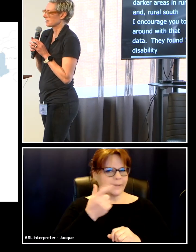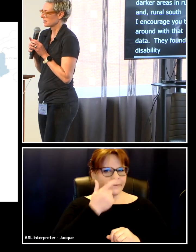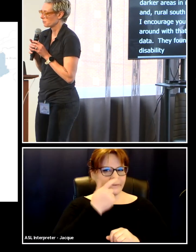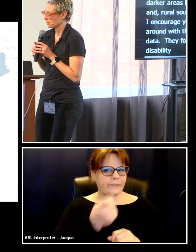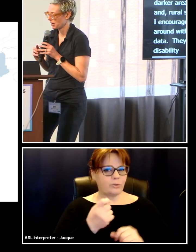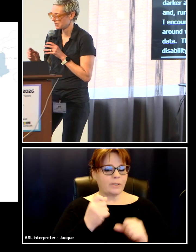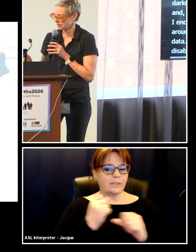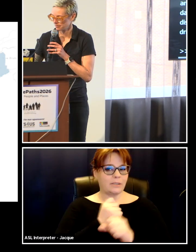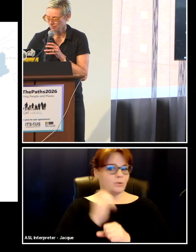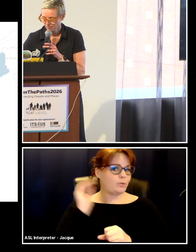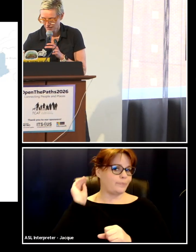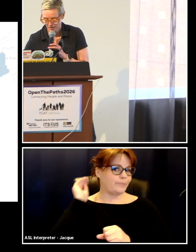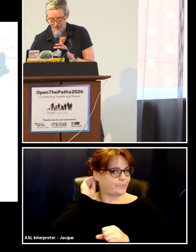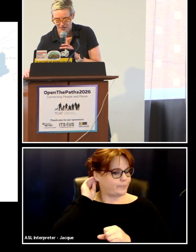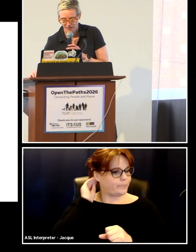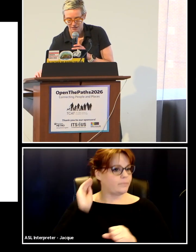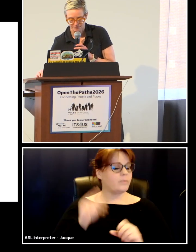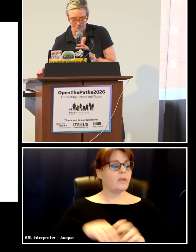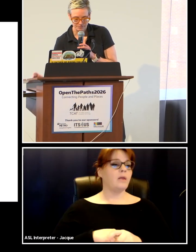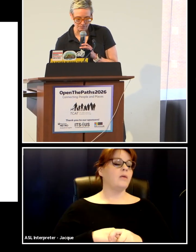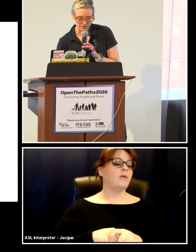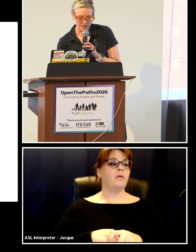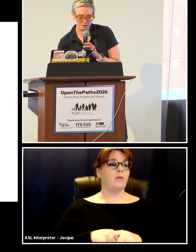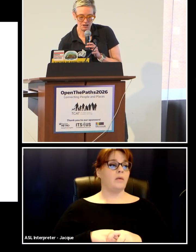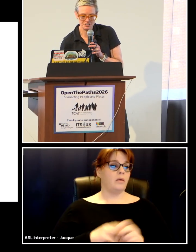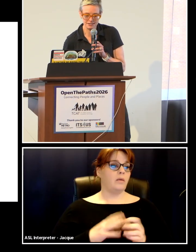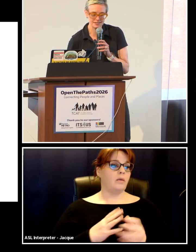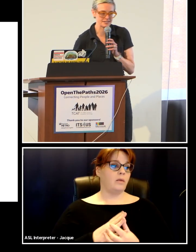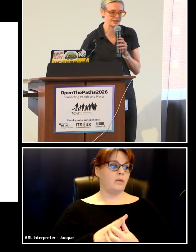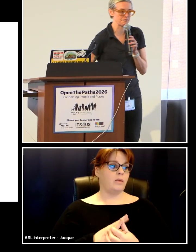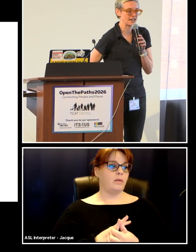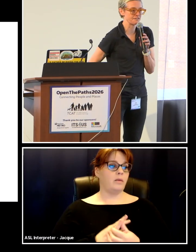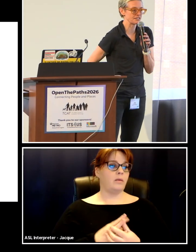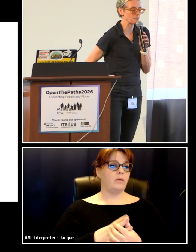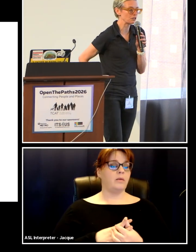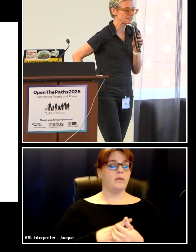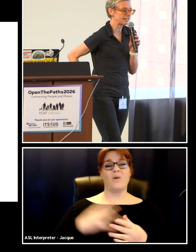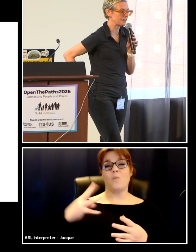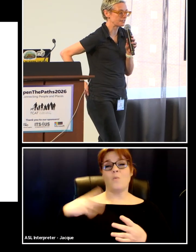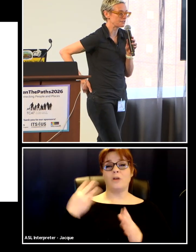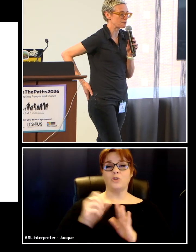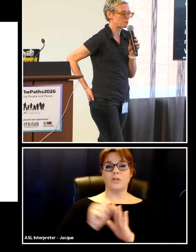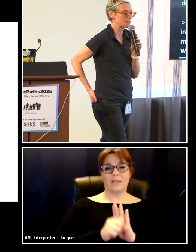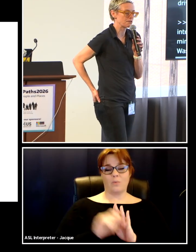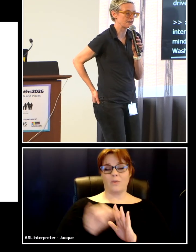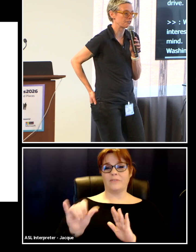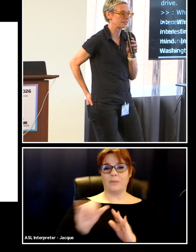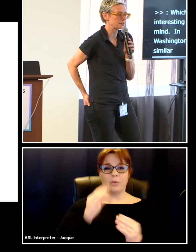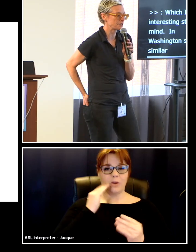to keep in mind. Um, in Washington state, we have similar data. This is from 2023. This was